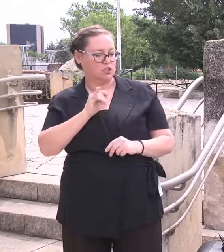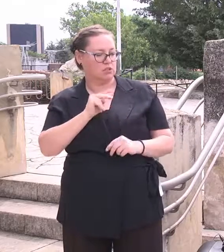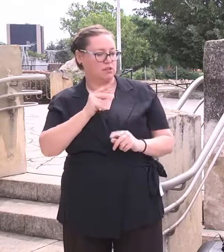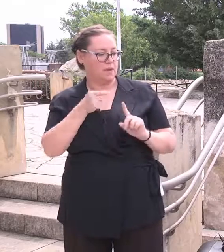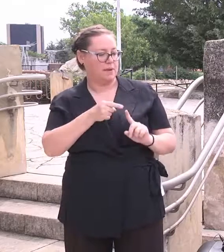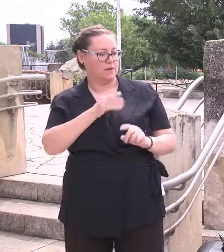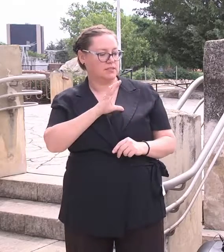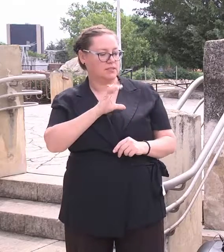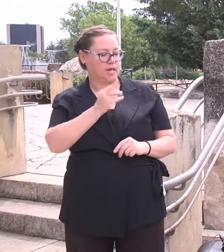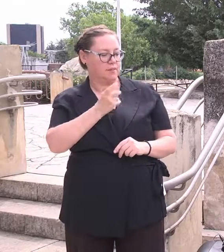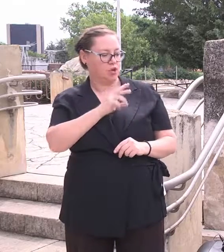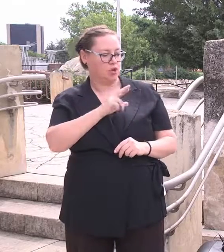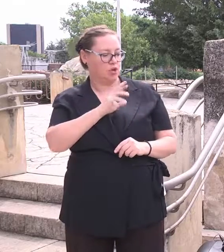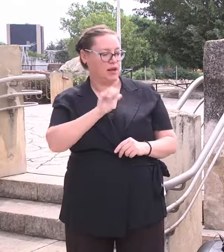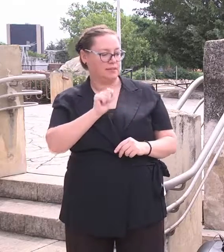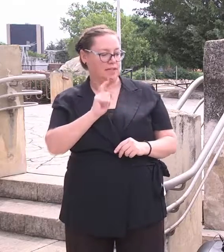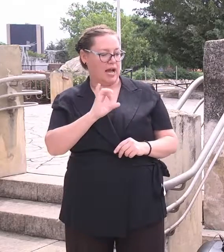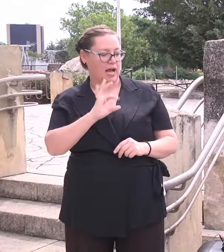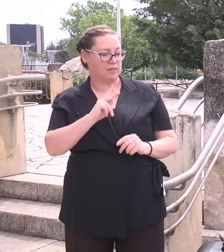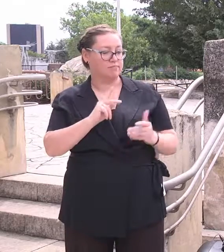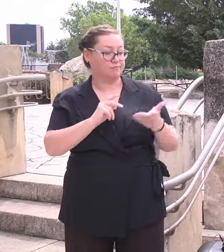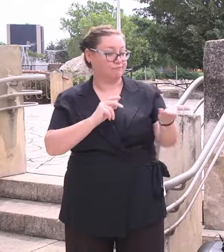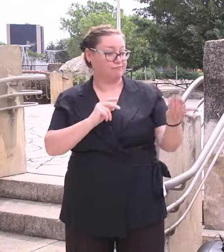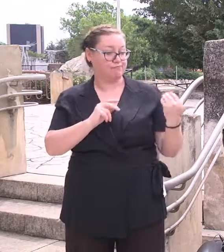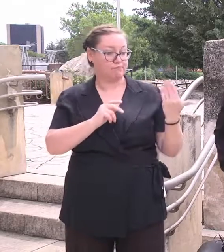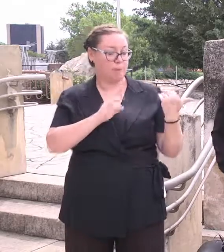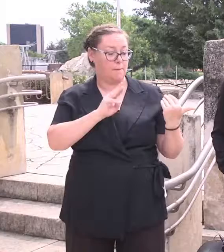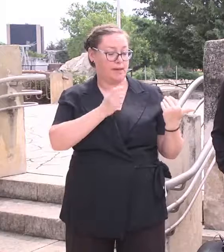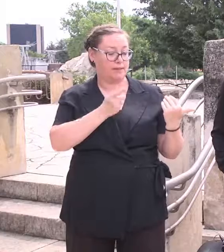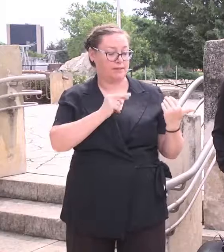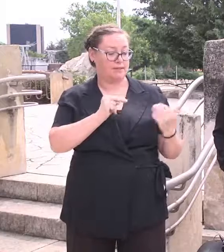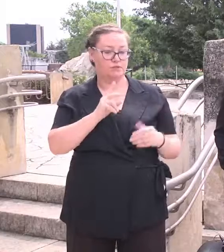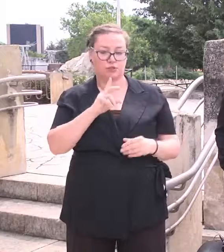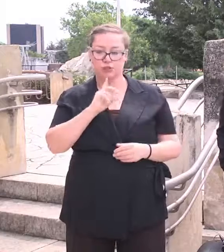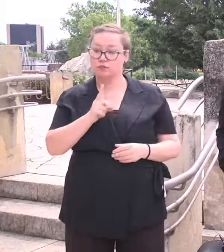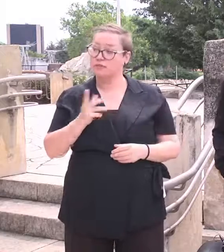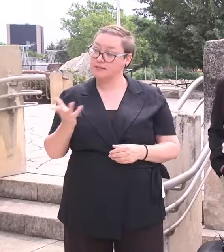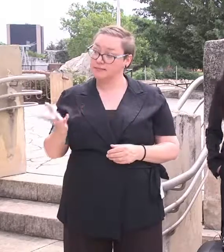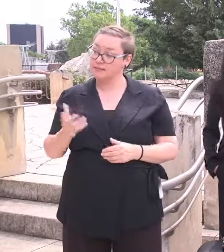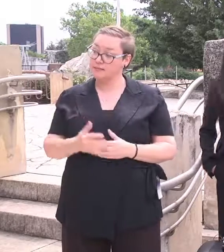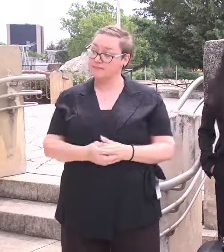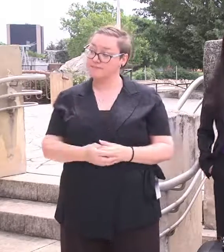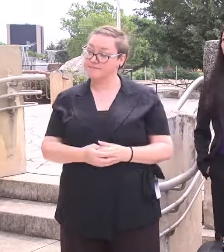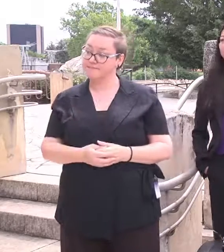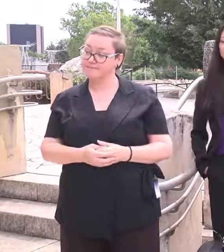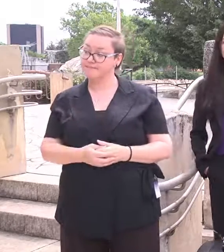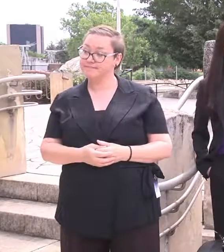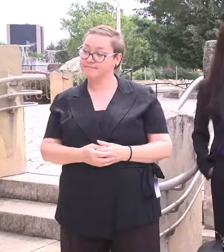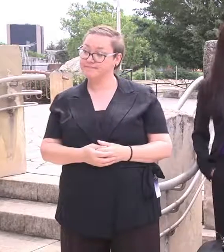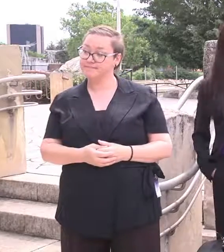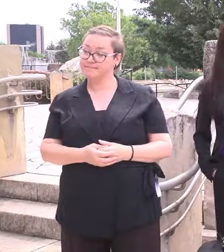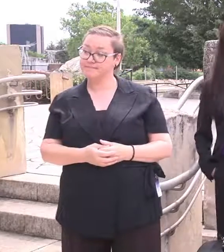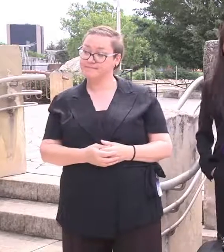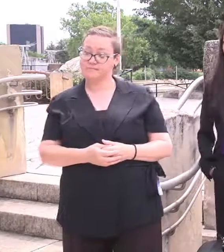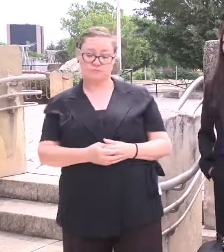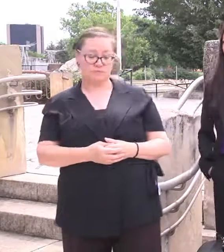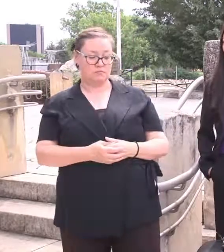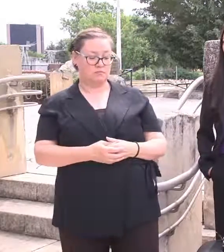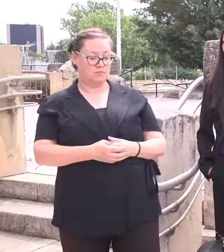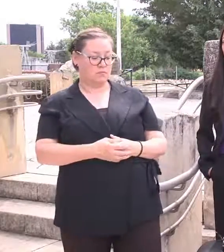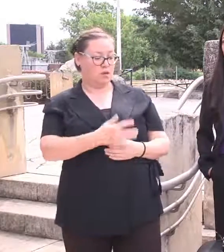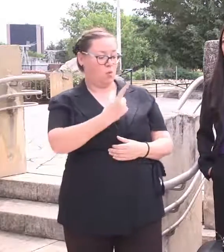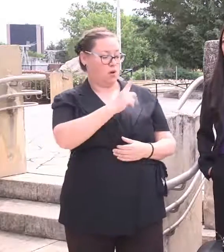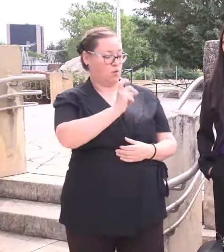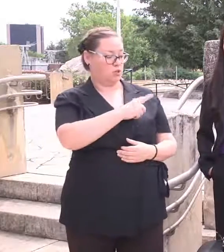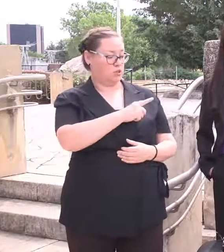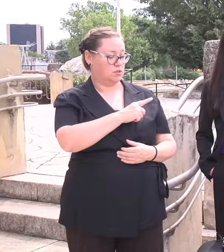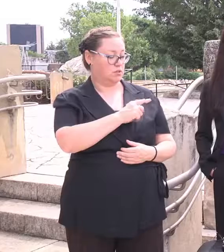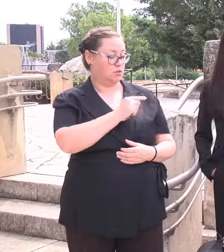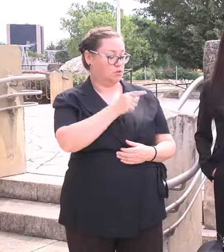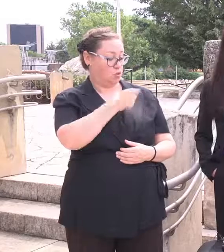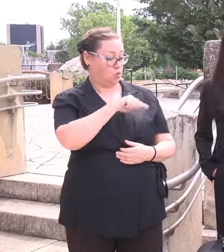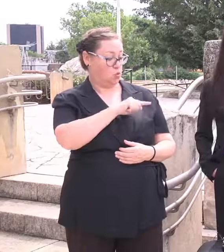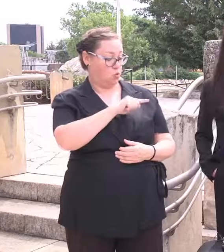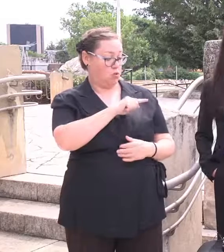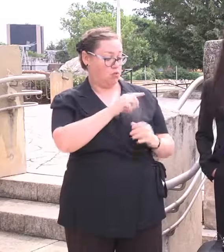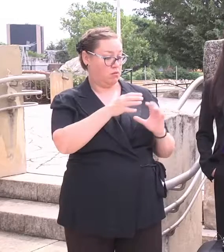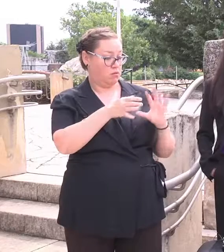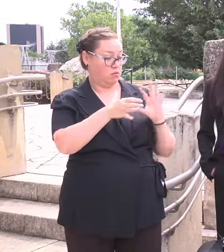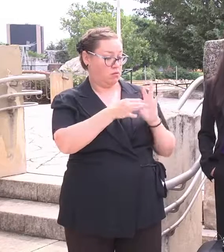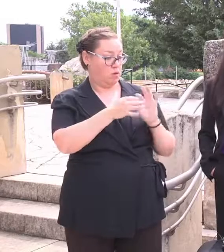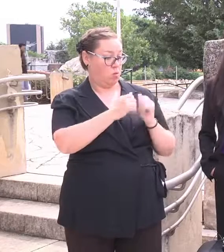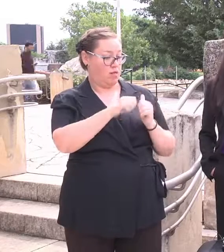Megan Sor yes ma'am um so one of them is have you all interacted with other municipalities